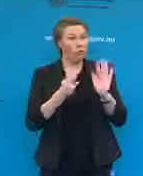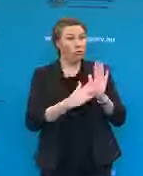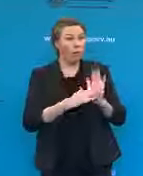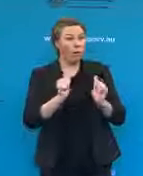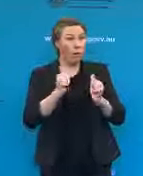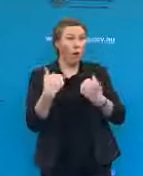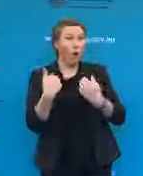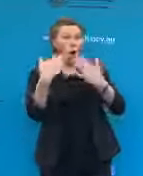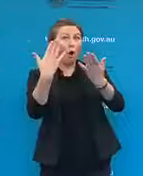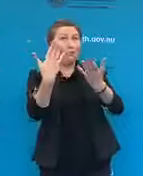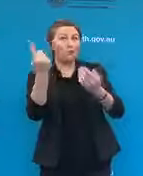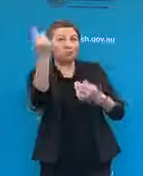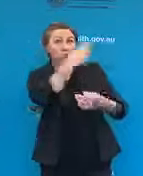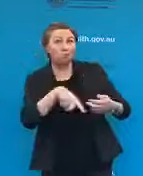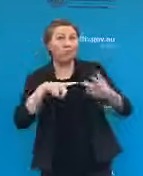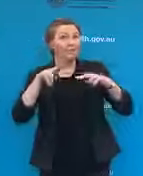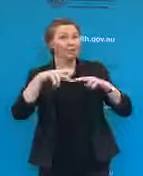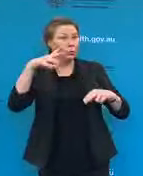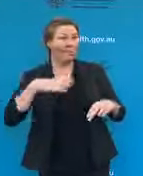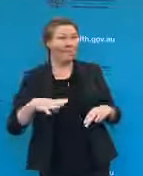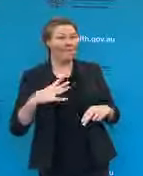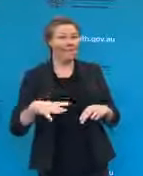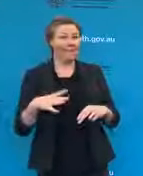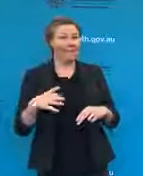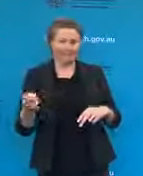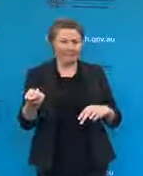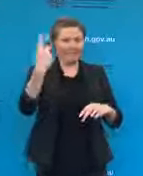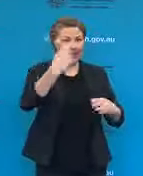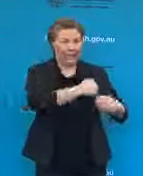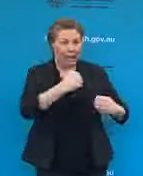throughout this pandemic, whenever they need help the ADF has been there. They